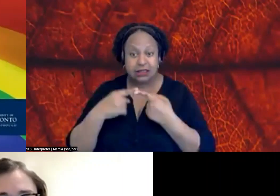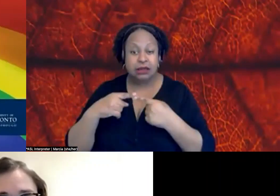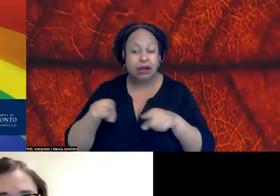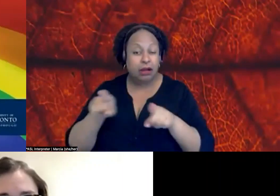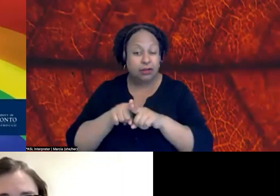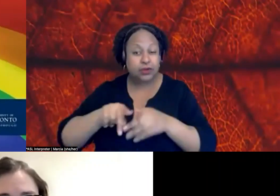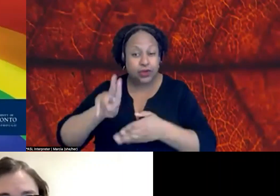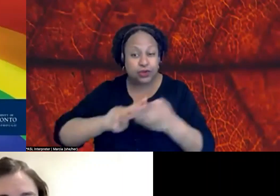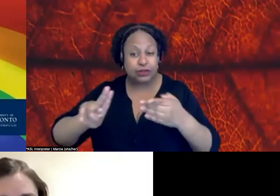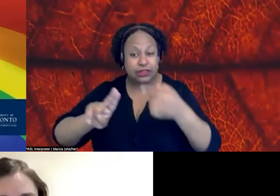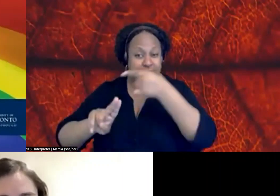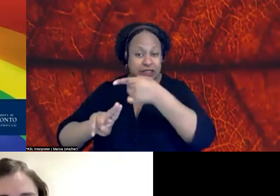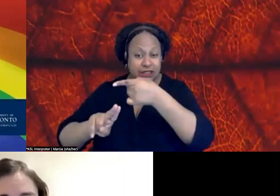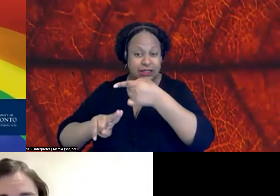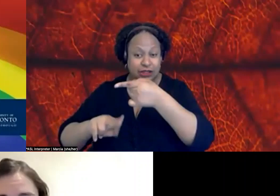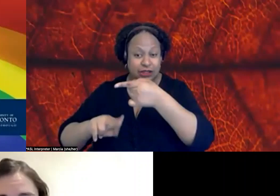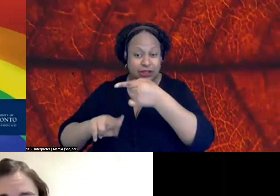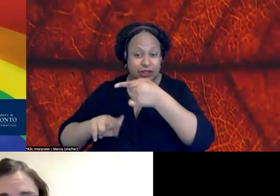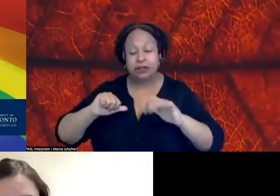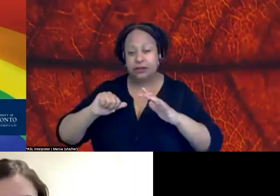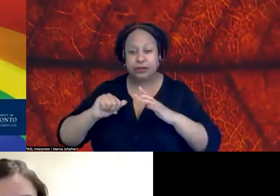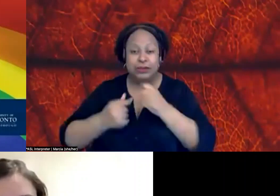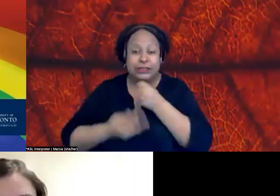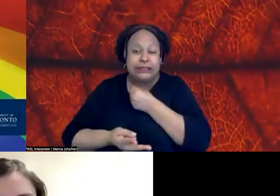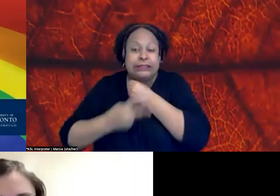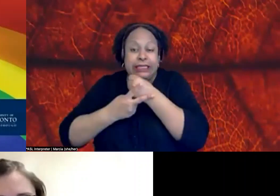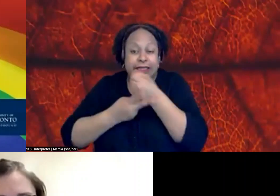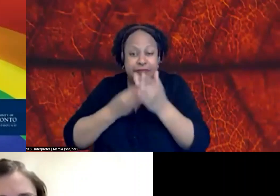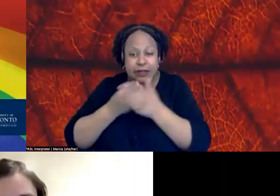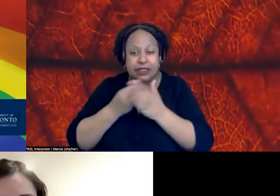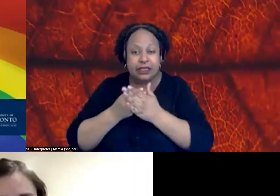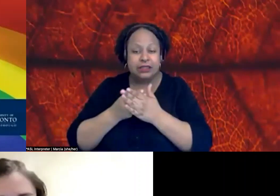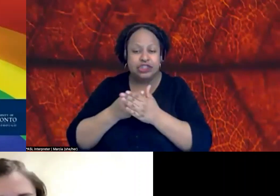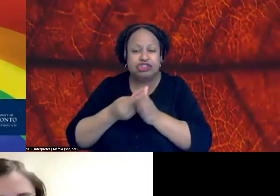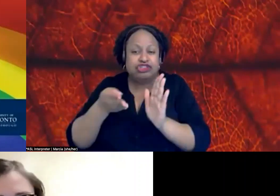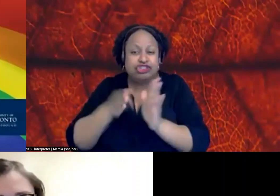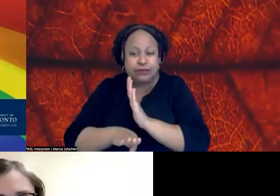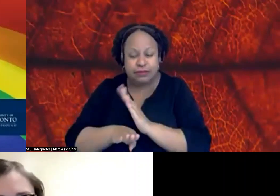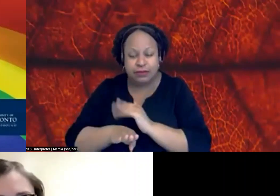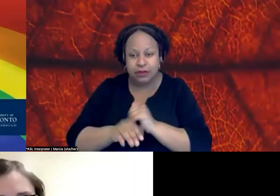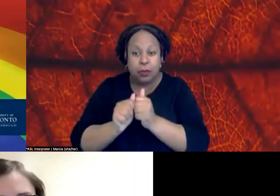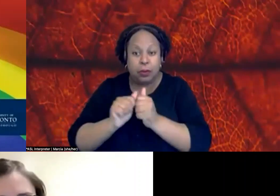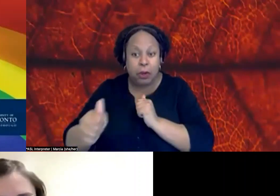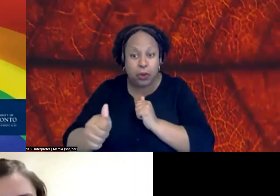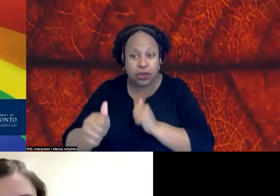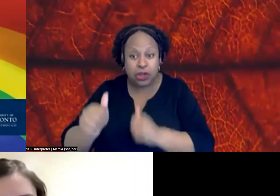find, do things that they felt were cheaper, like remote CART, even though it wasn't sufficient.